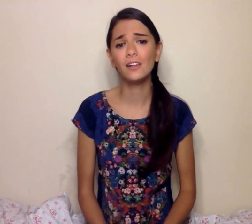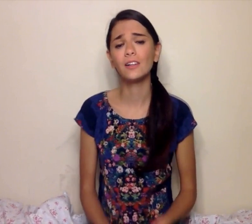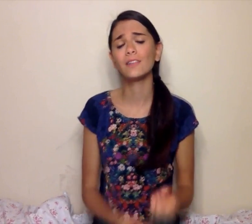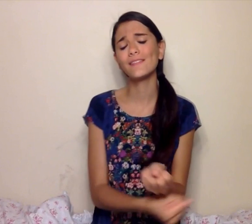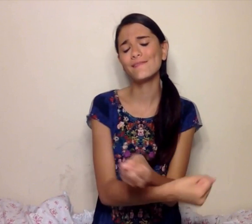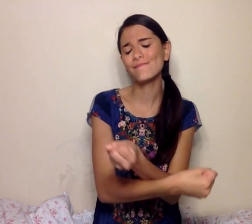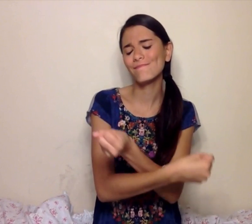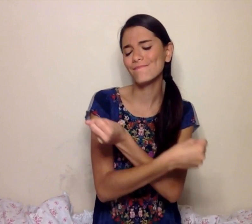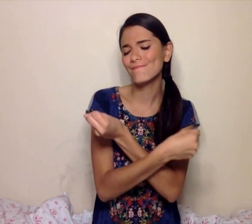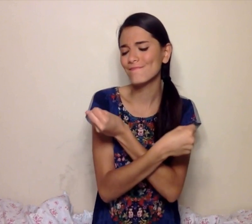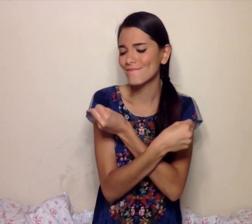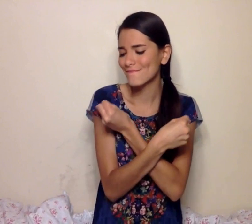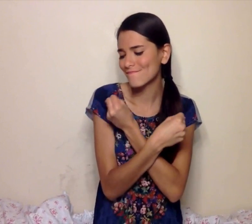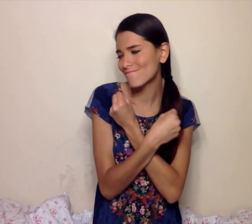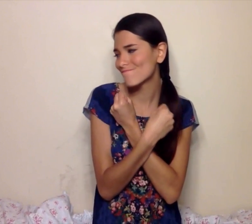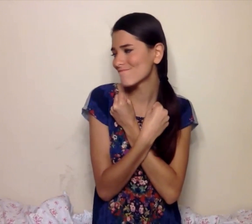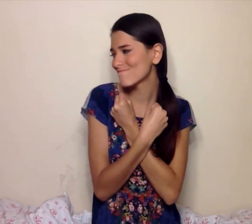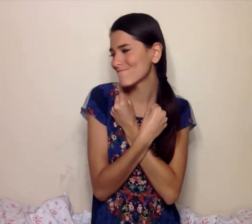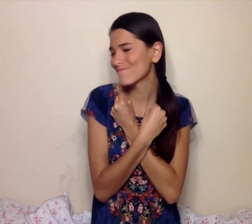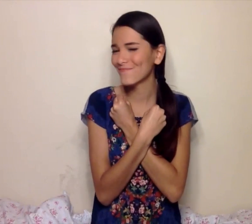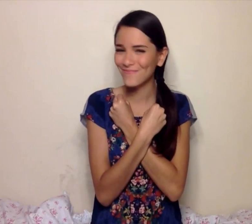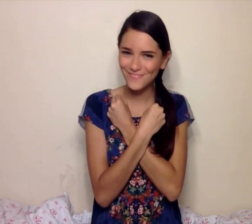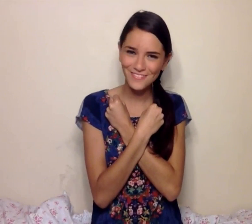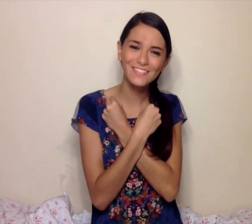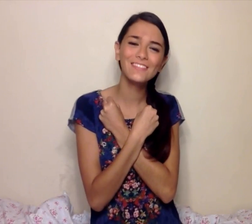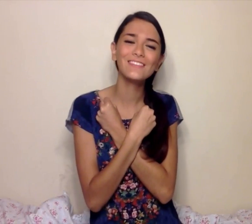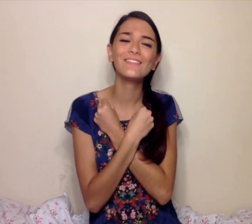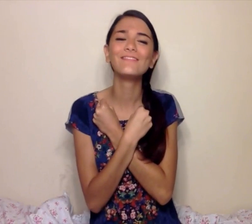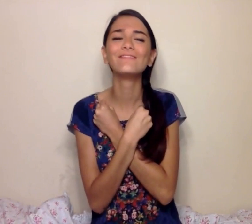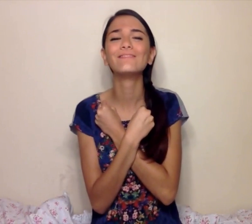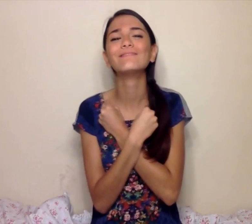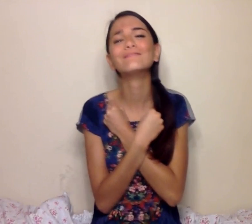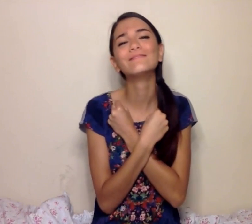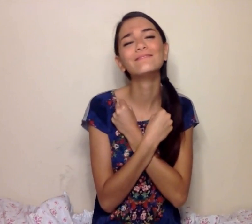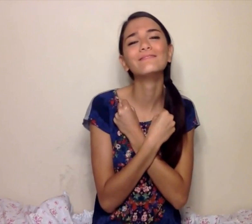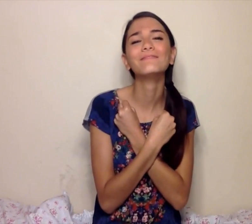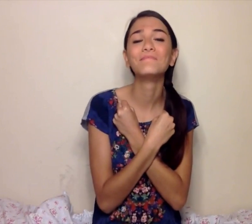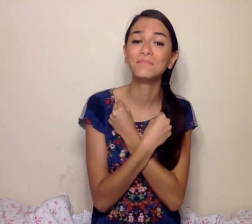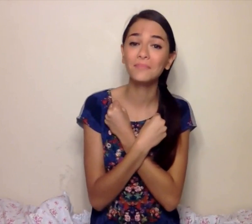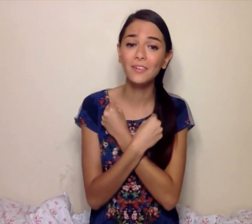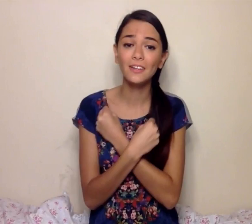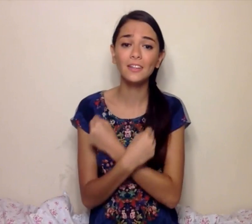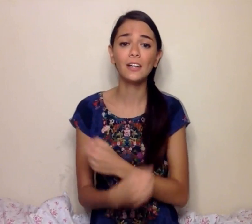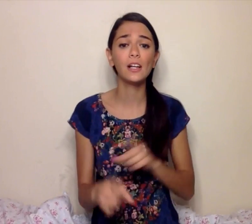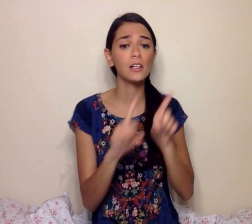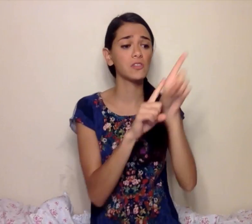Take me into your loving arms